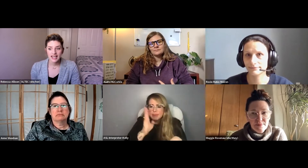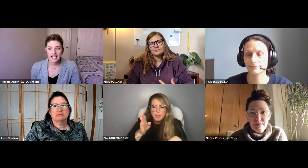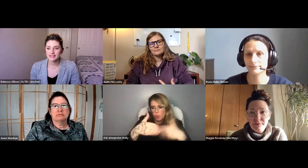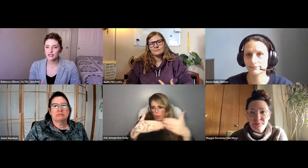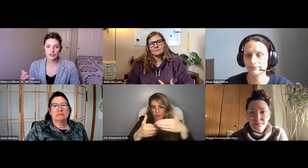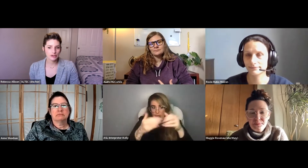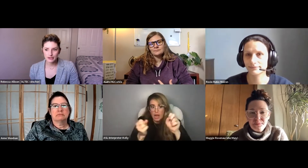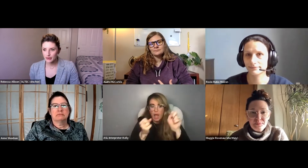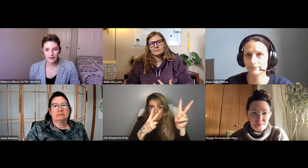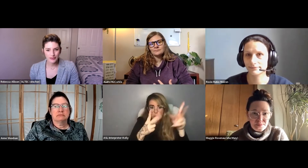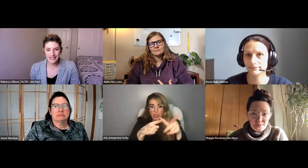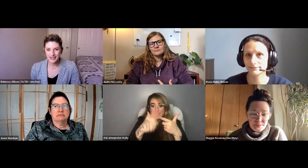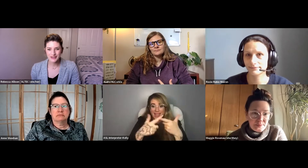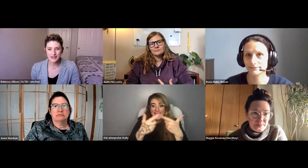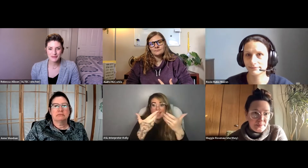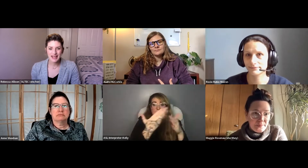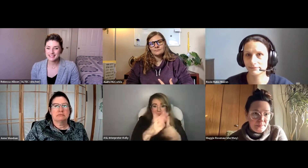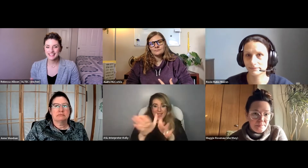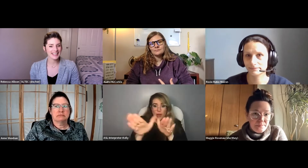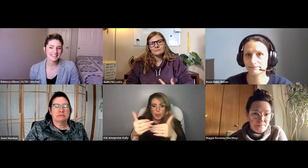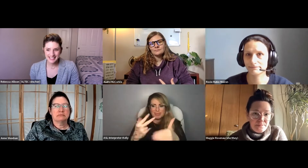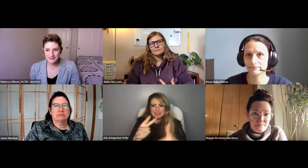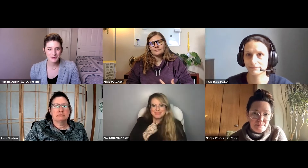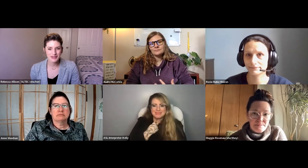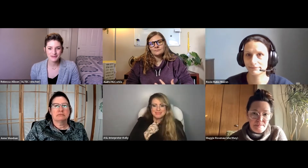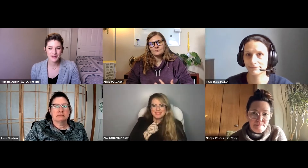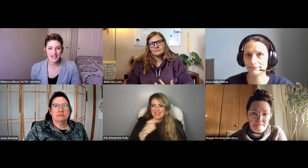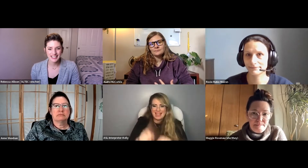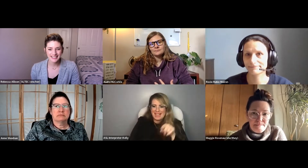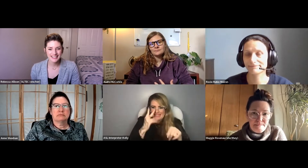and then our students go in the breakout room and then they can't see what we've created